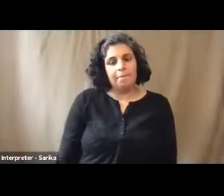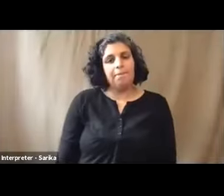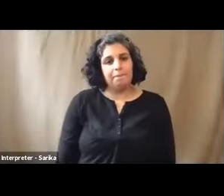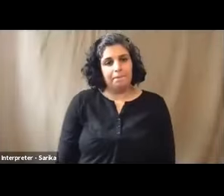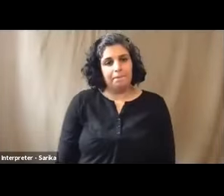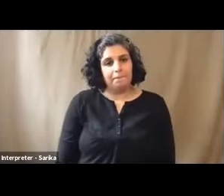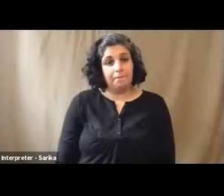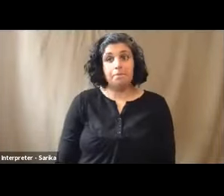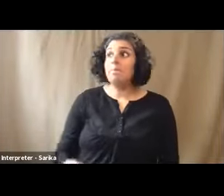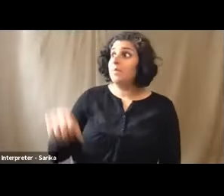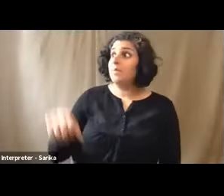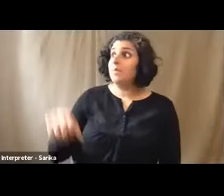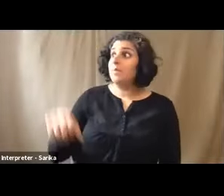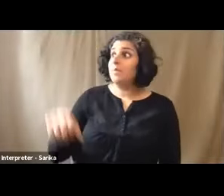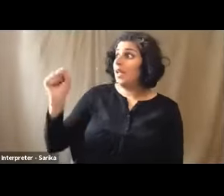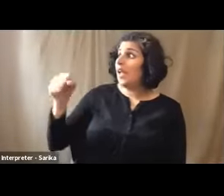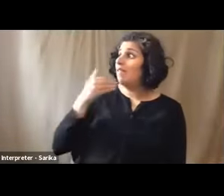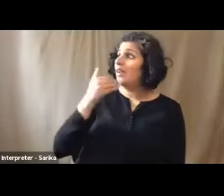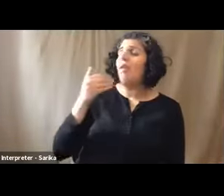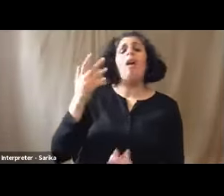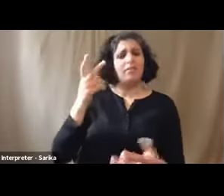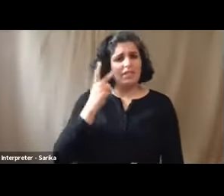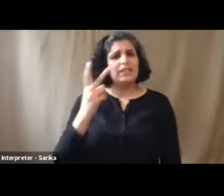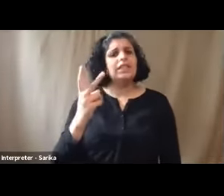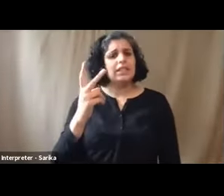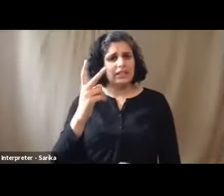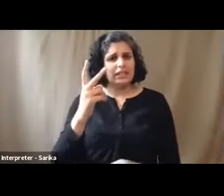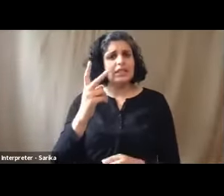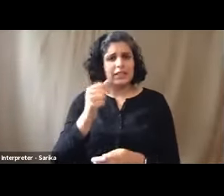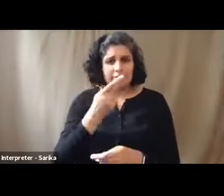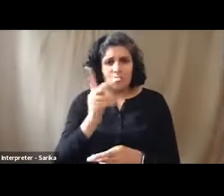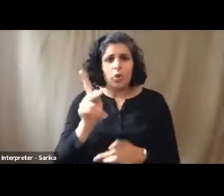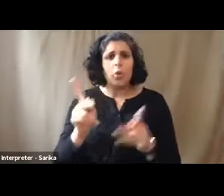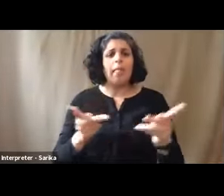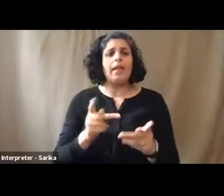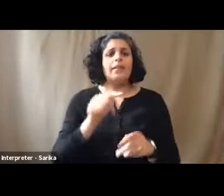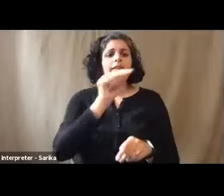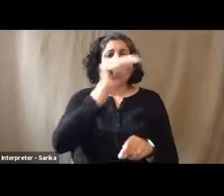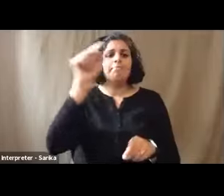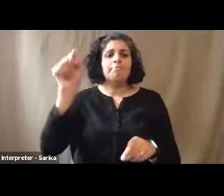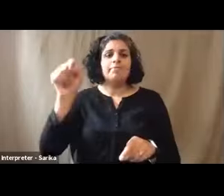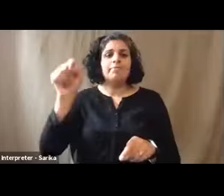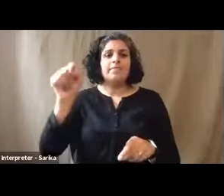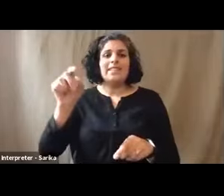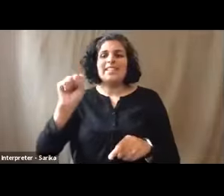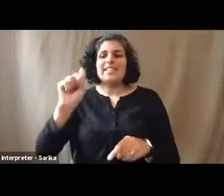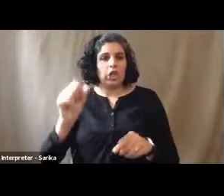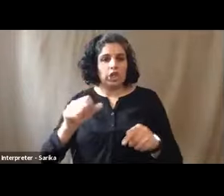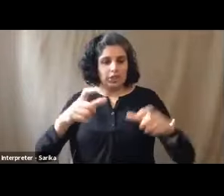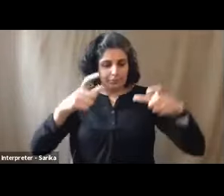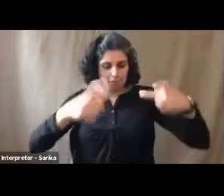I have seen in some places they put stickers on the floor to show you what is 6 feet, because